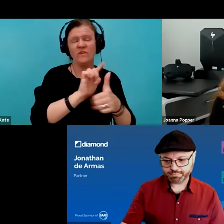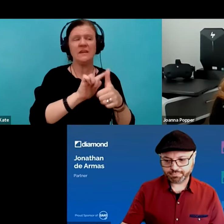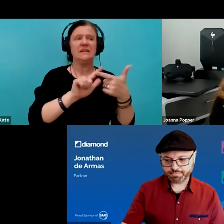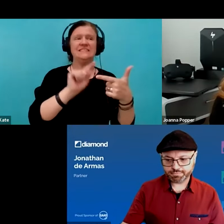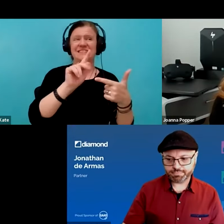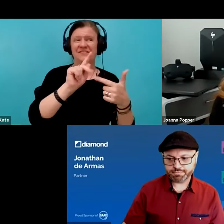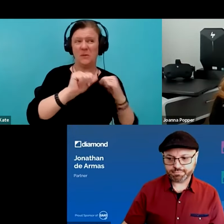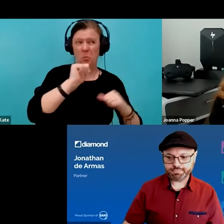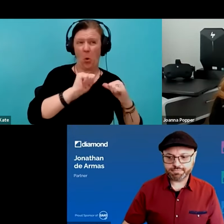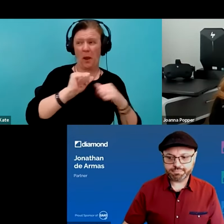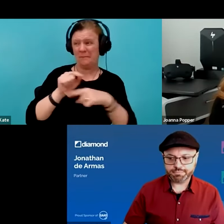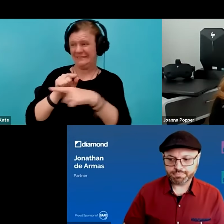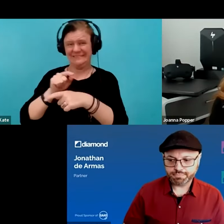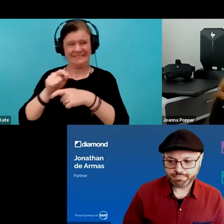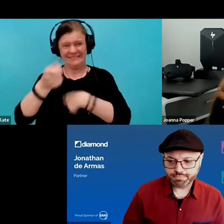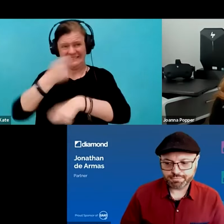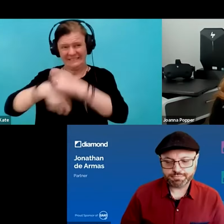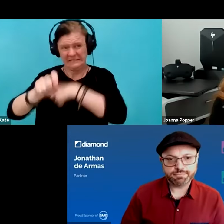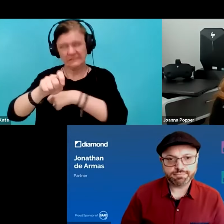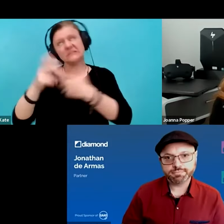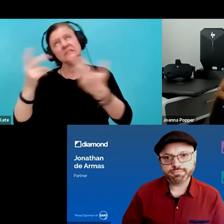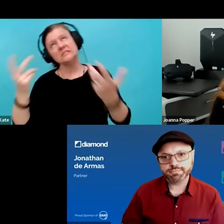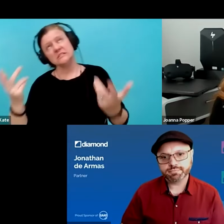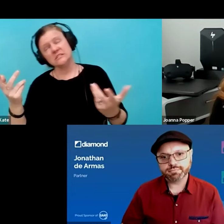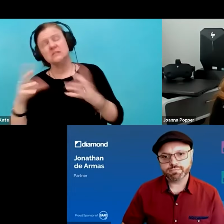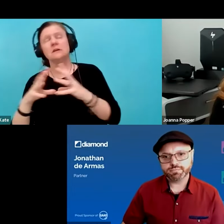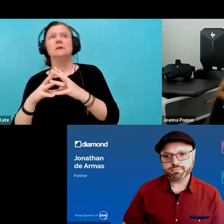Christina Heller: I still think you have to take in to account that it will be a